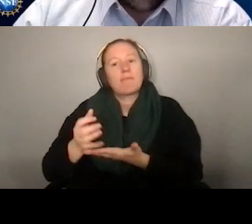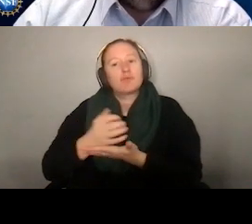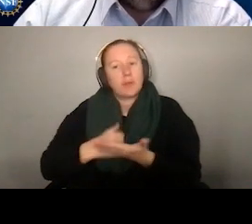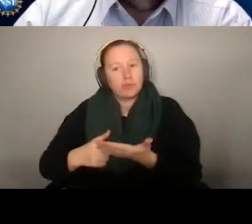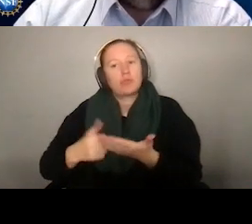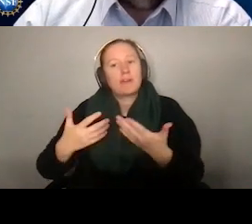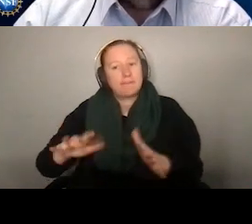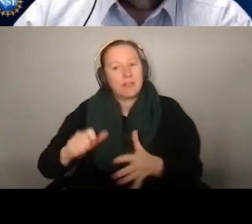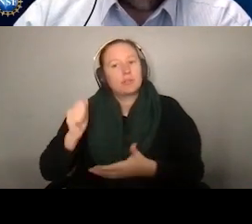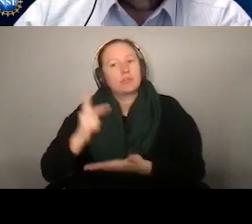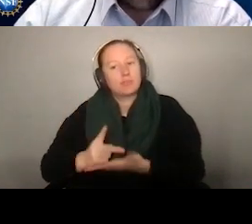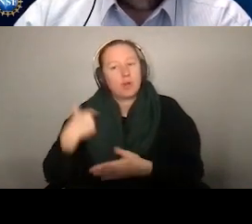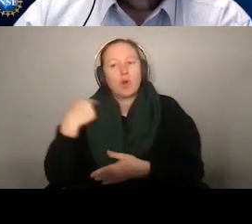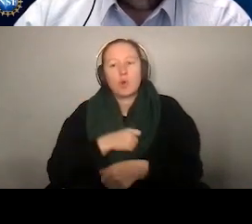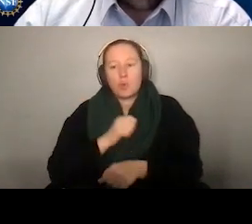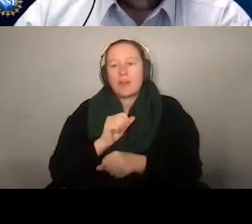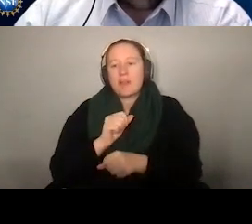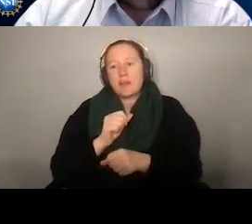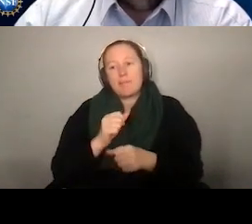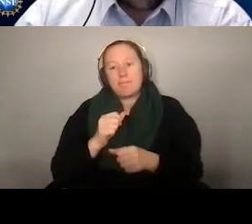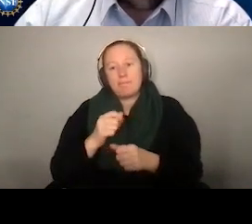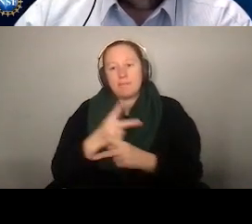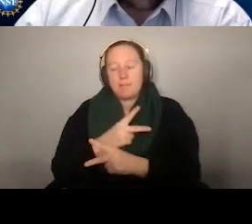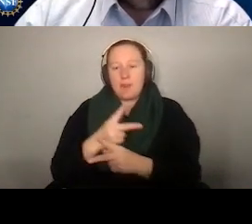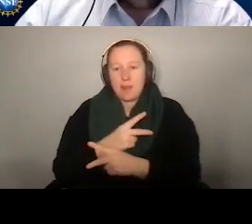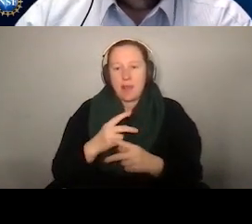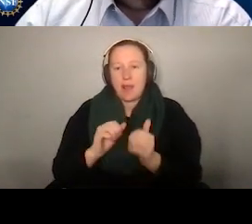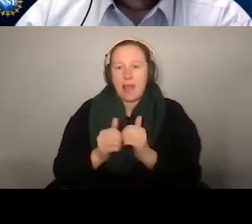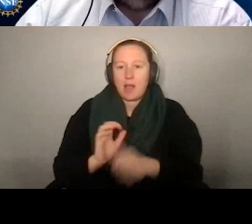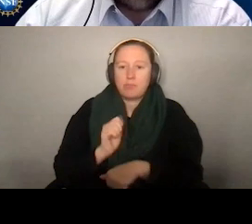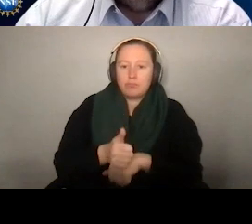We worked to implement the exemption in August of 2022.